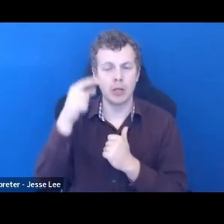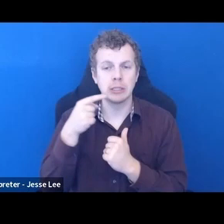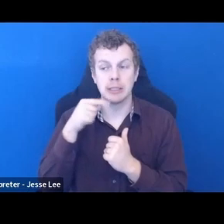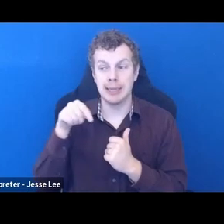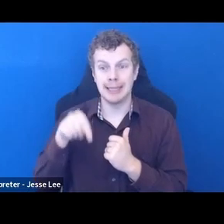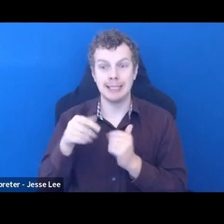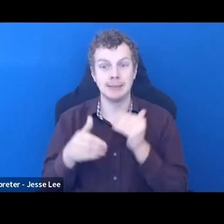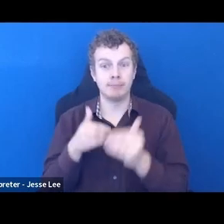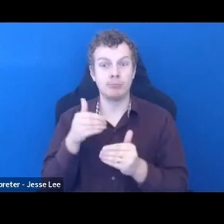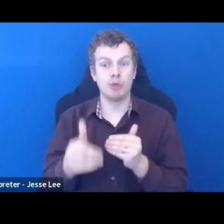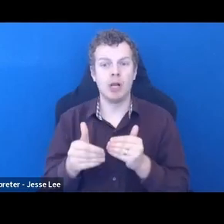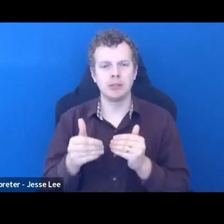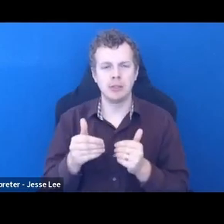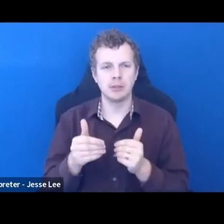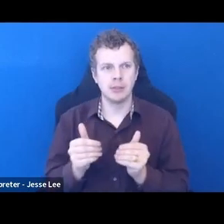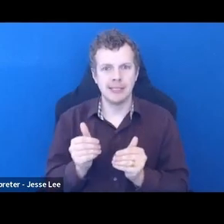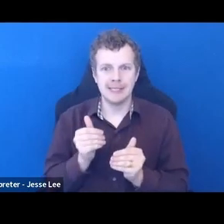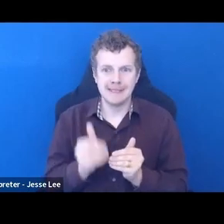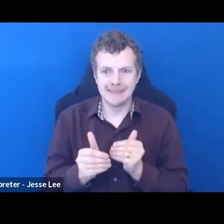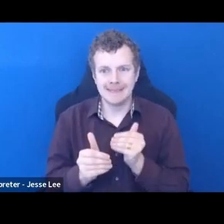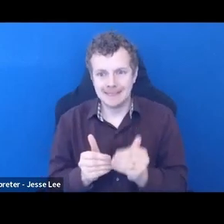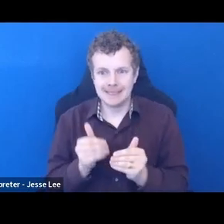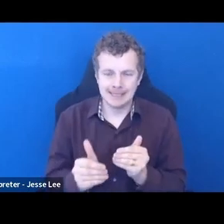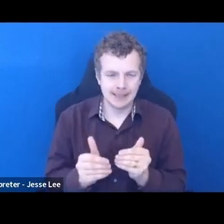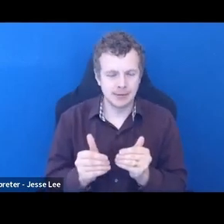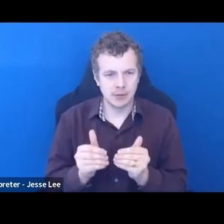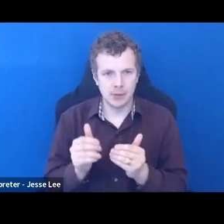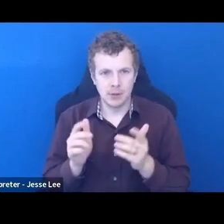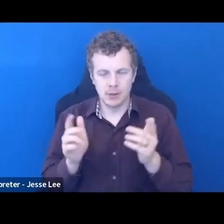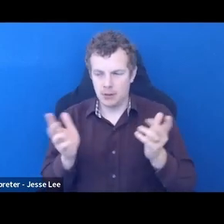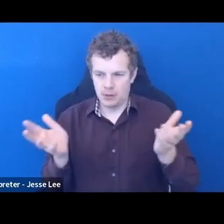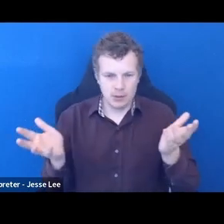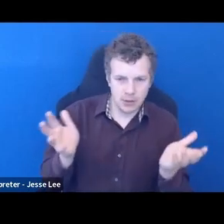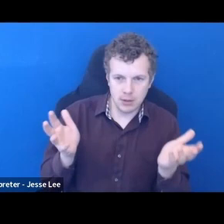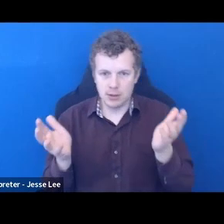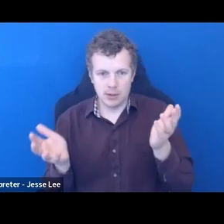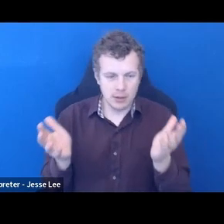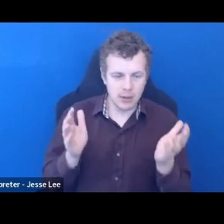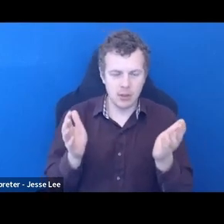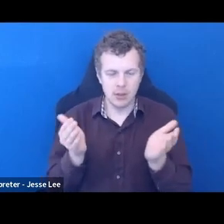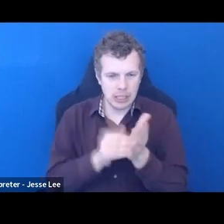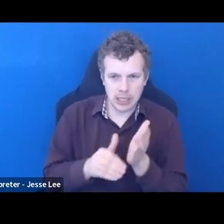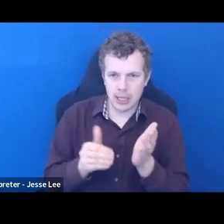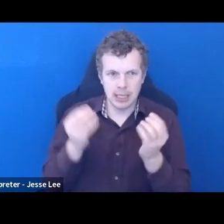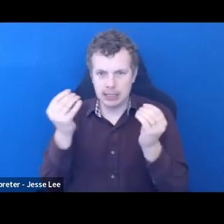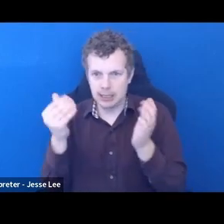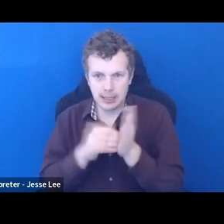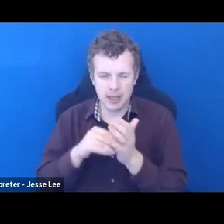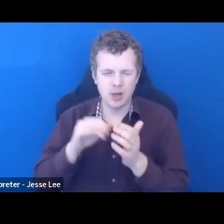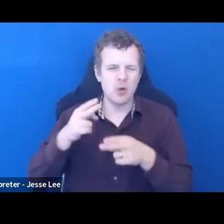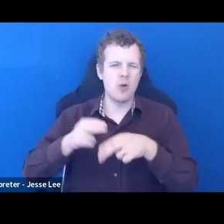So they were continuously cycling through all levels of this decision-making process.